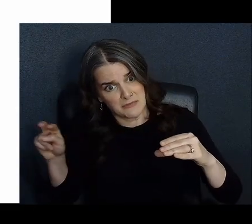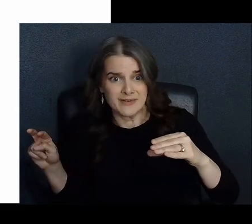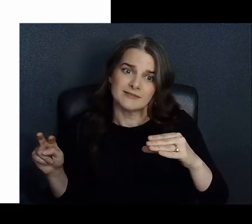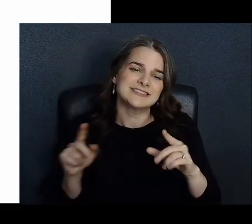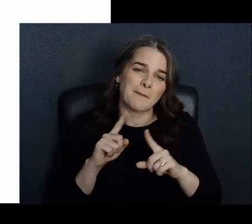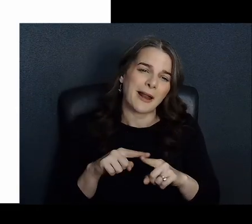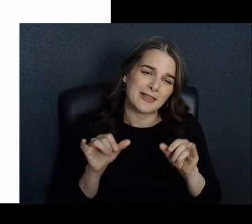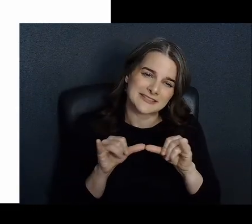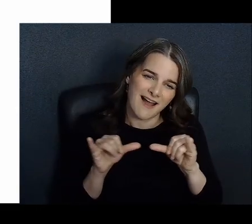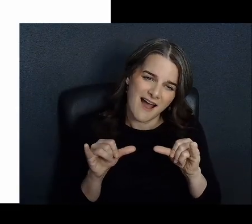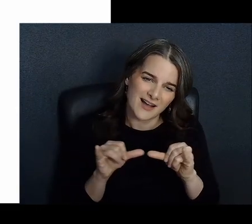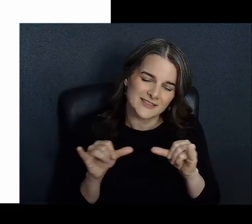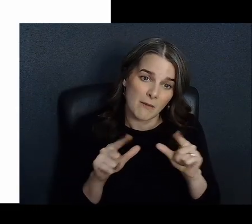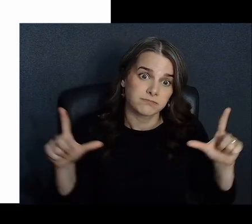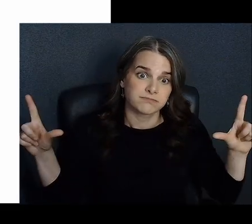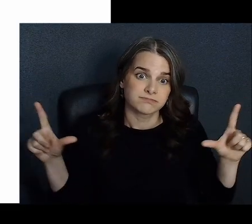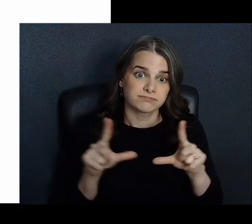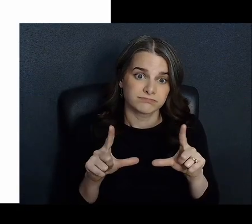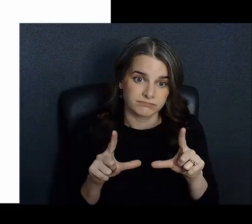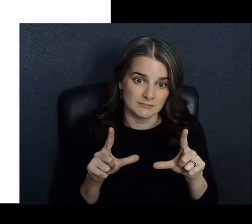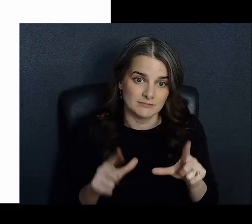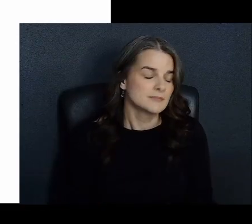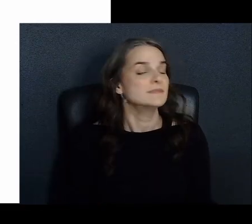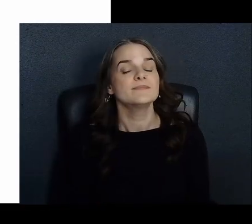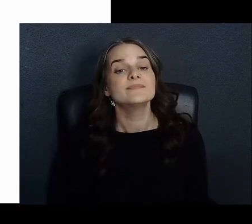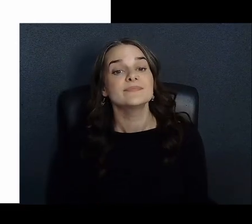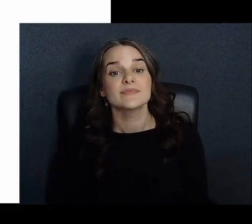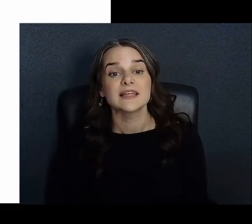If you do fold the handle down, as right now,